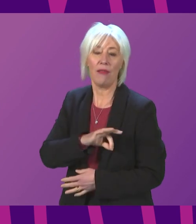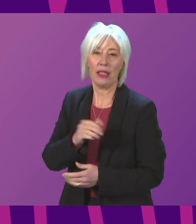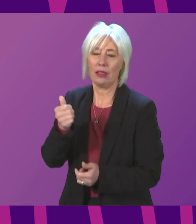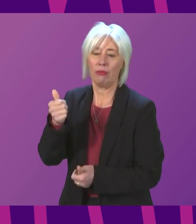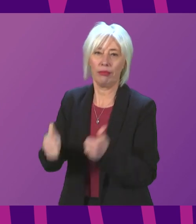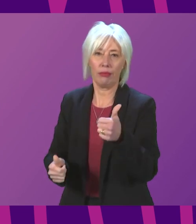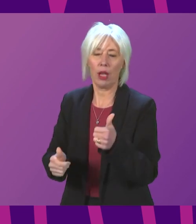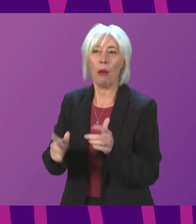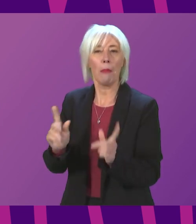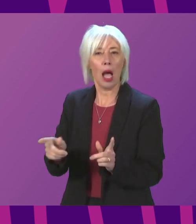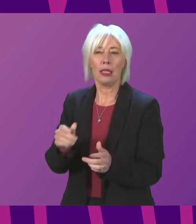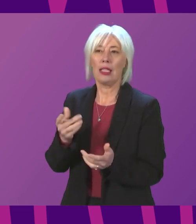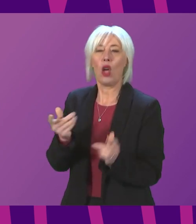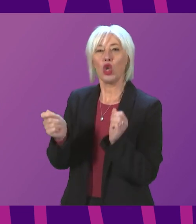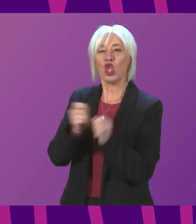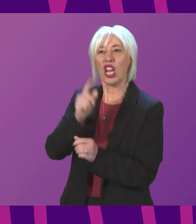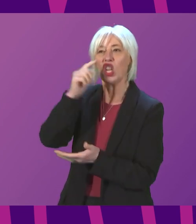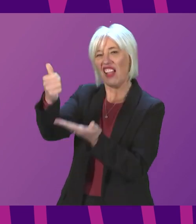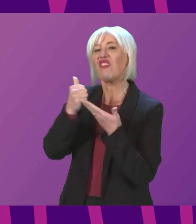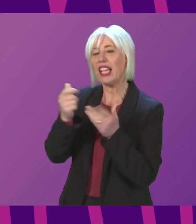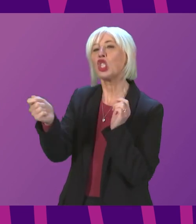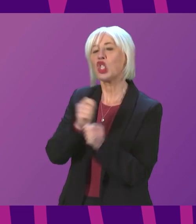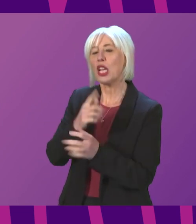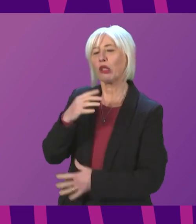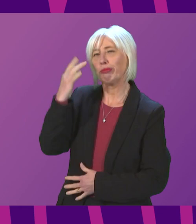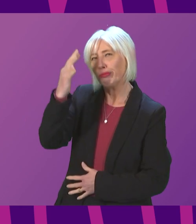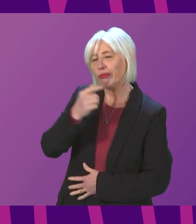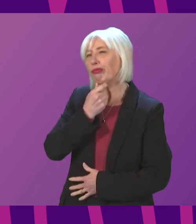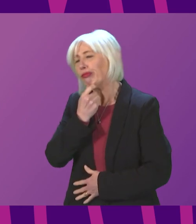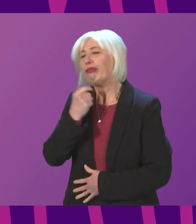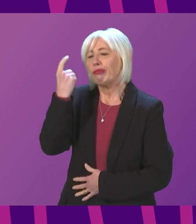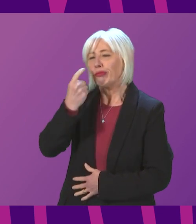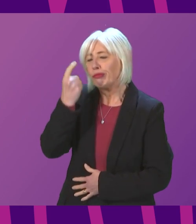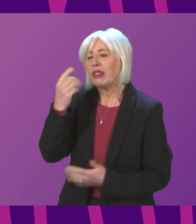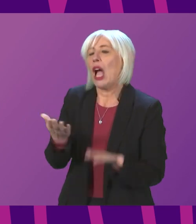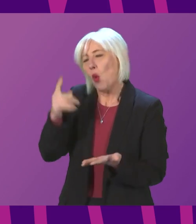That balance has now changed and, after careful consideration, we are making this judgment today.